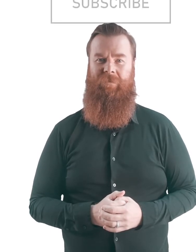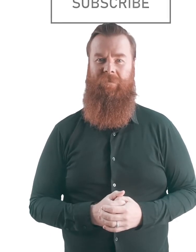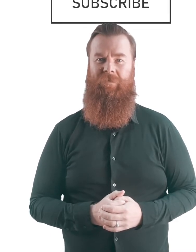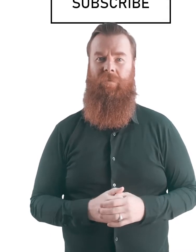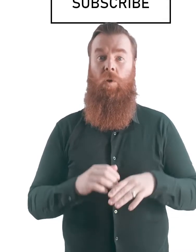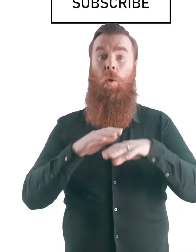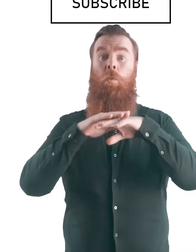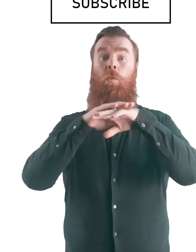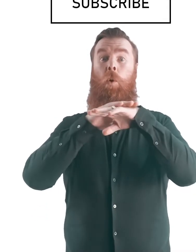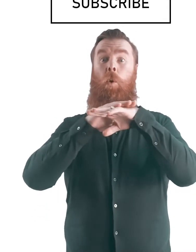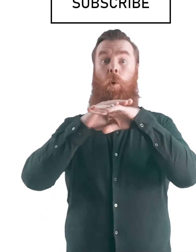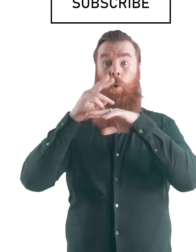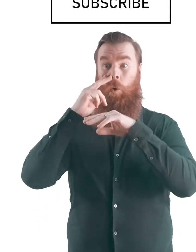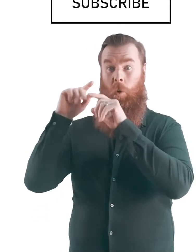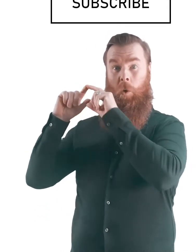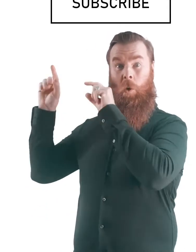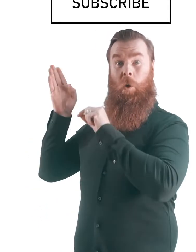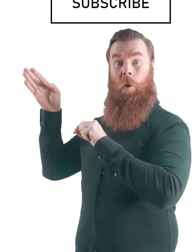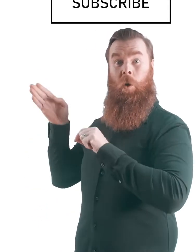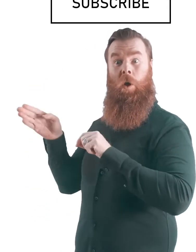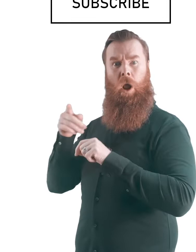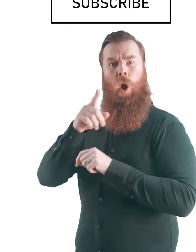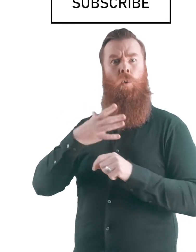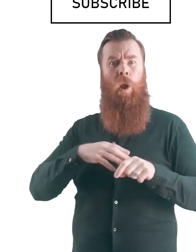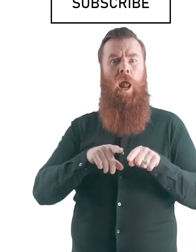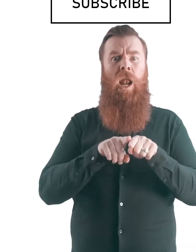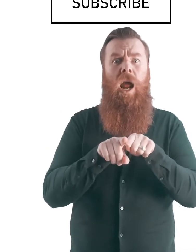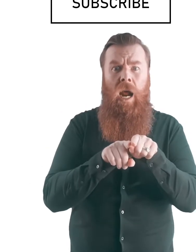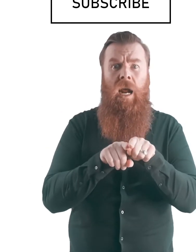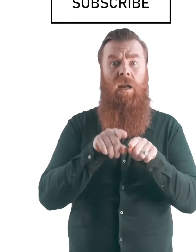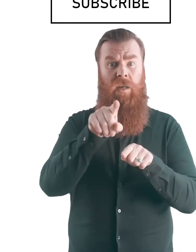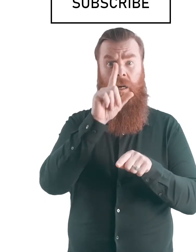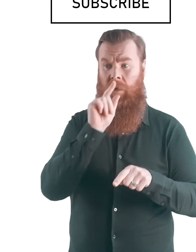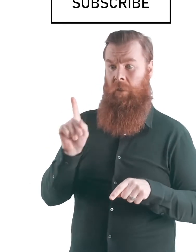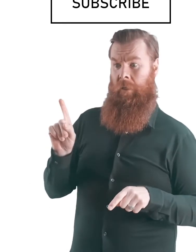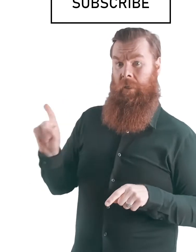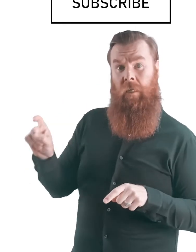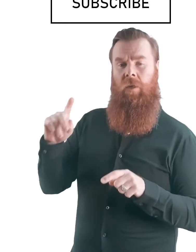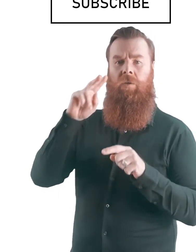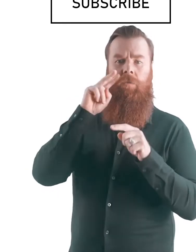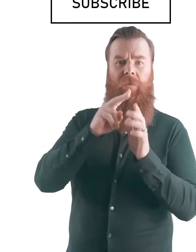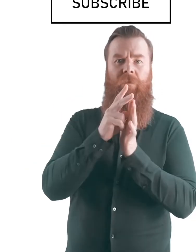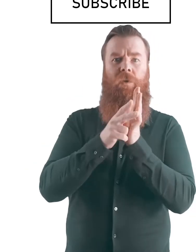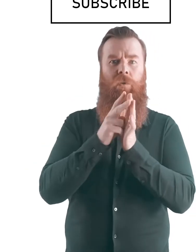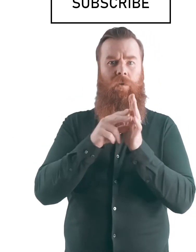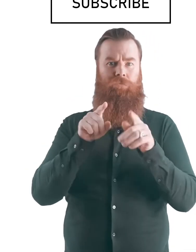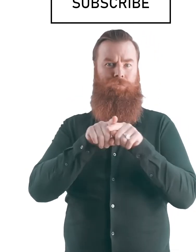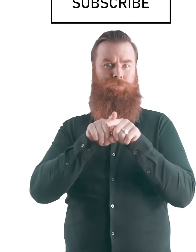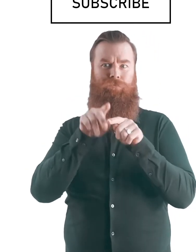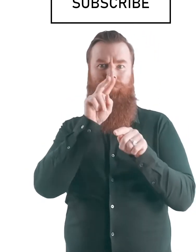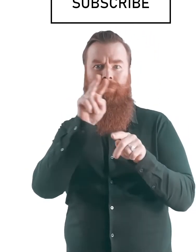Click on the time stamp in the description below to be taken to the relevant topic you would like to learn about.